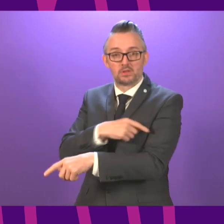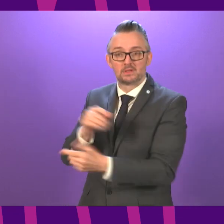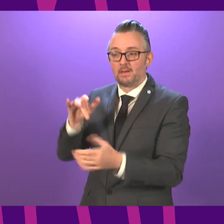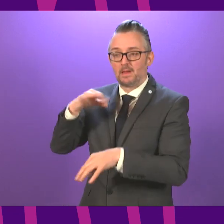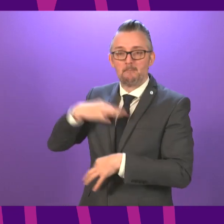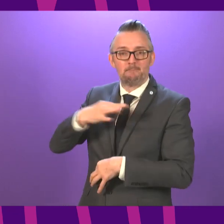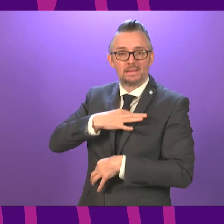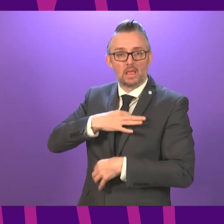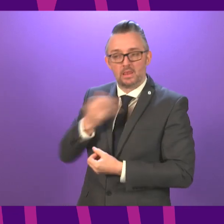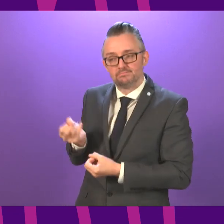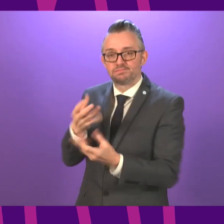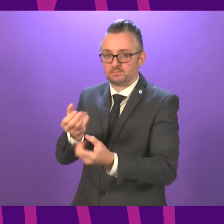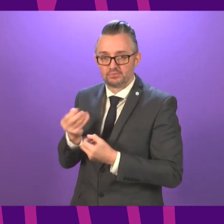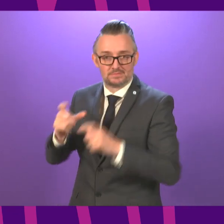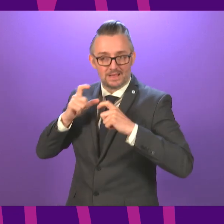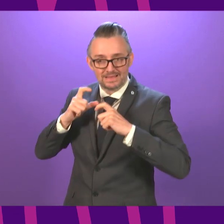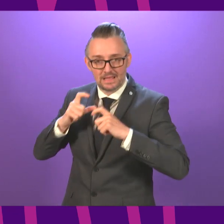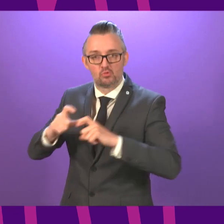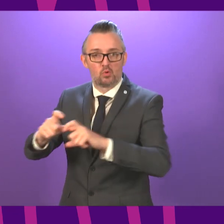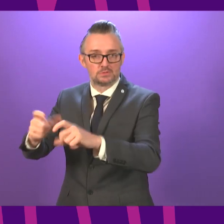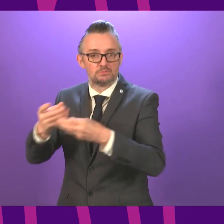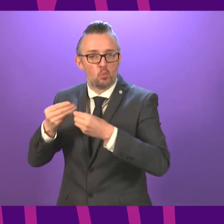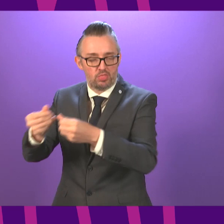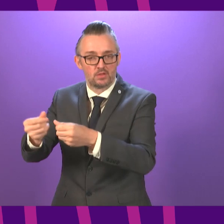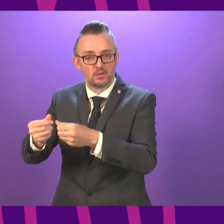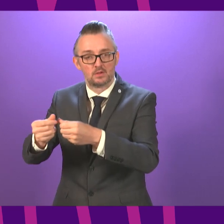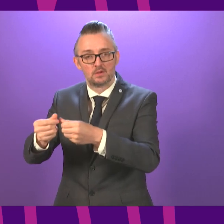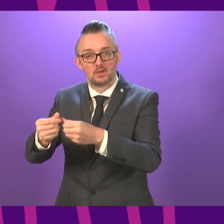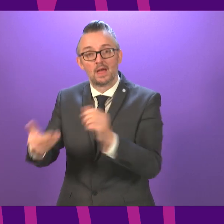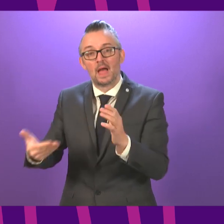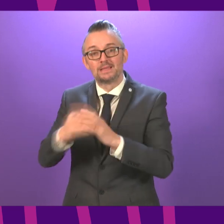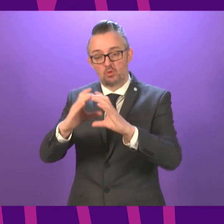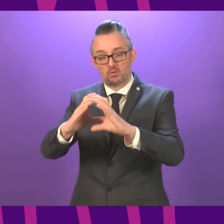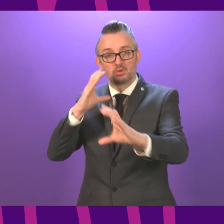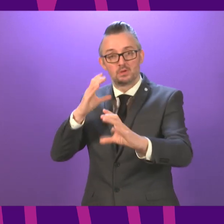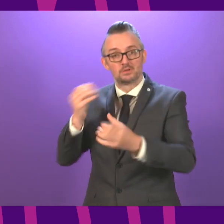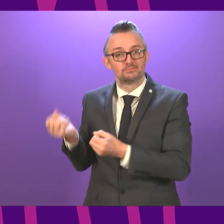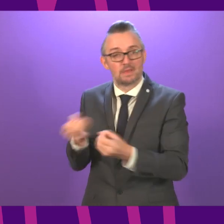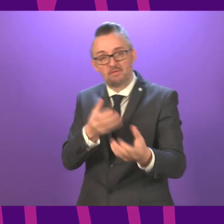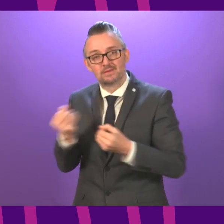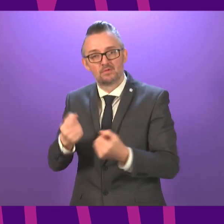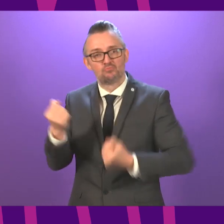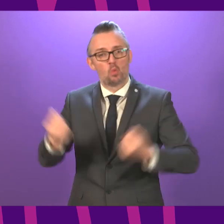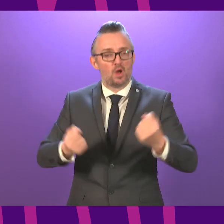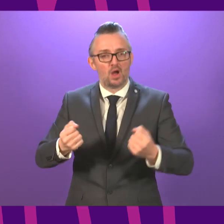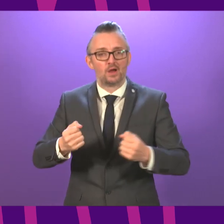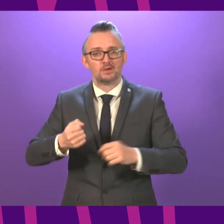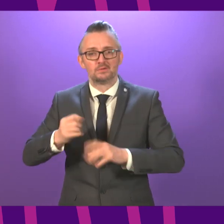of those supplies. Additional freight capacity has been contracted in order to ensure that the most critical goods can reach the UK mainland without interruption.